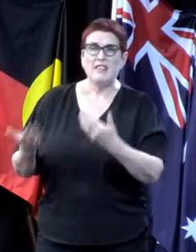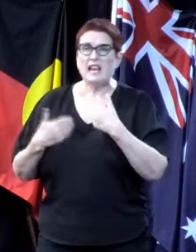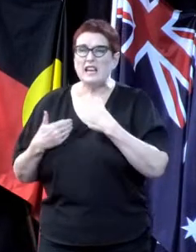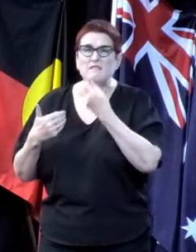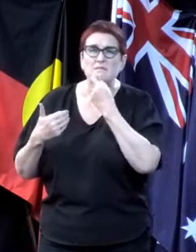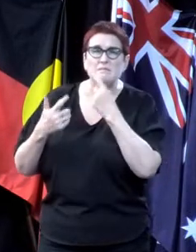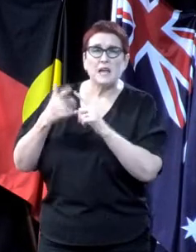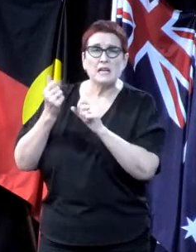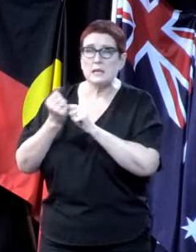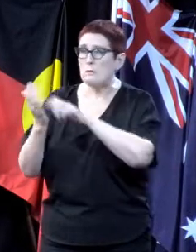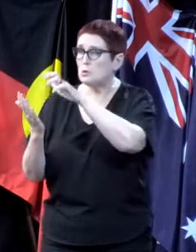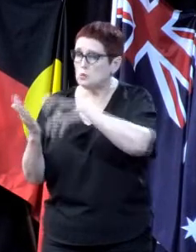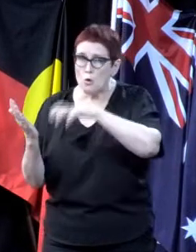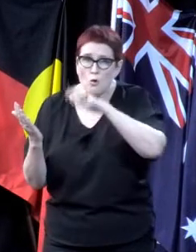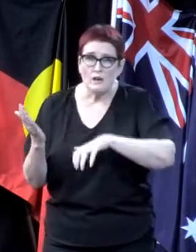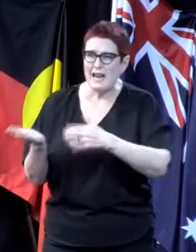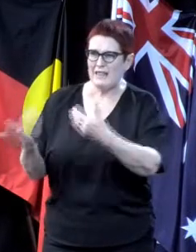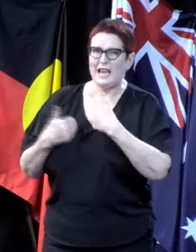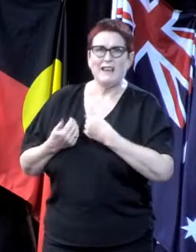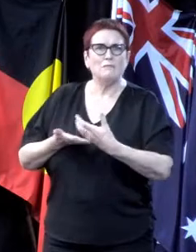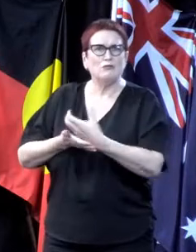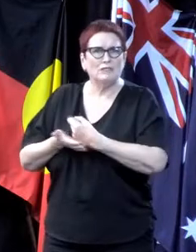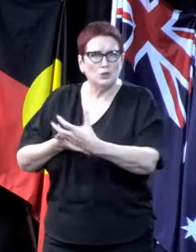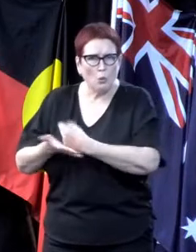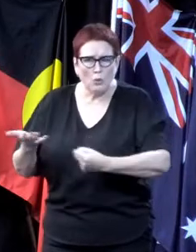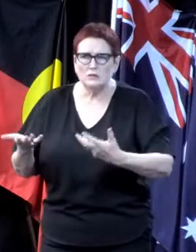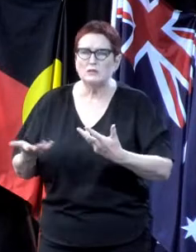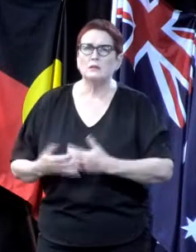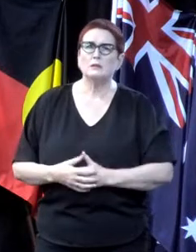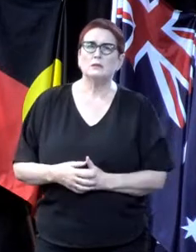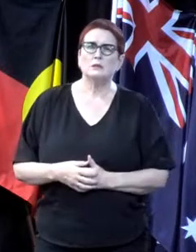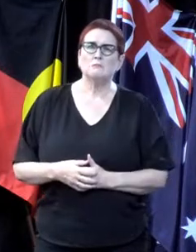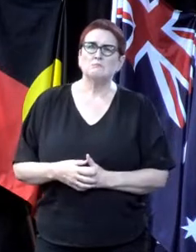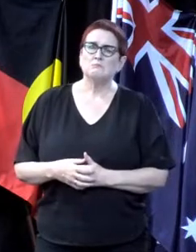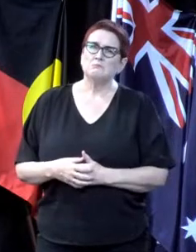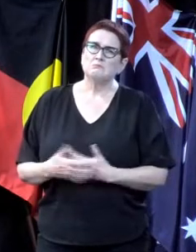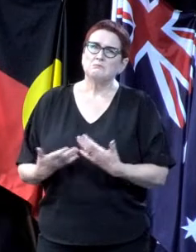We've been given resources about what's happening